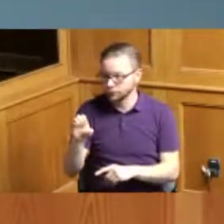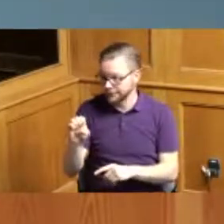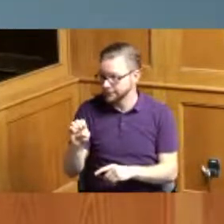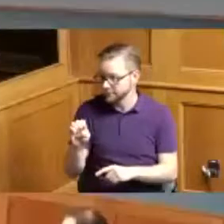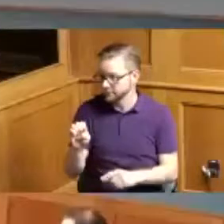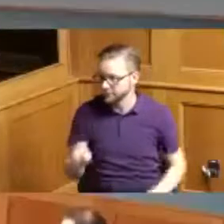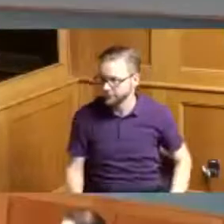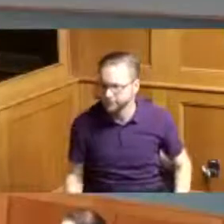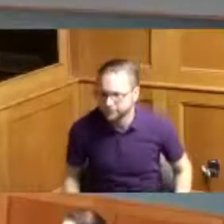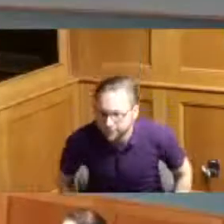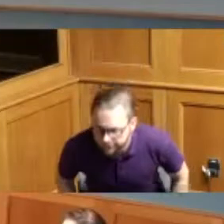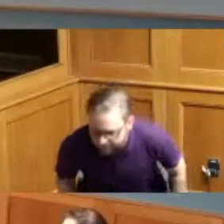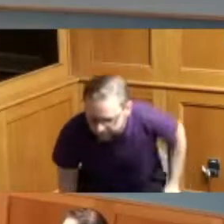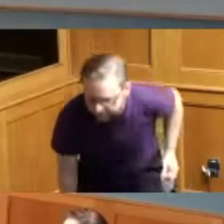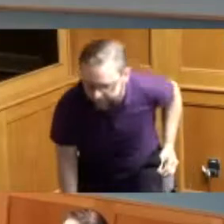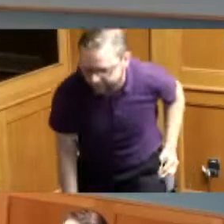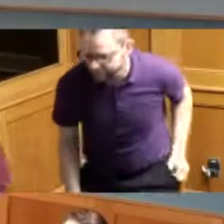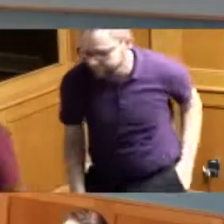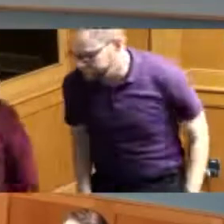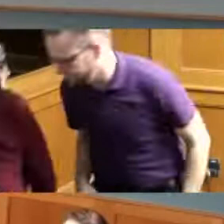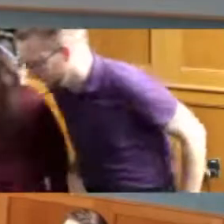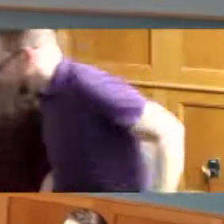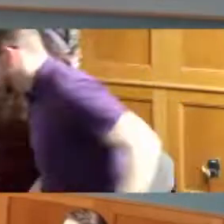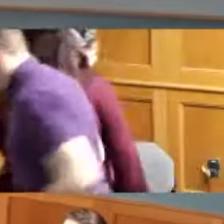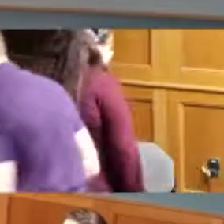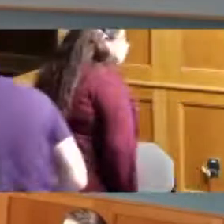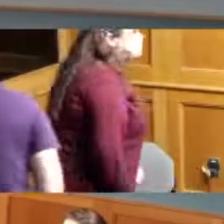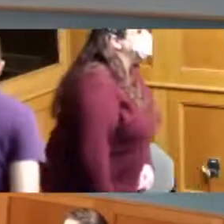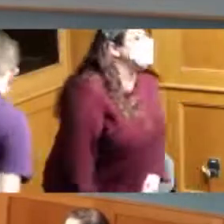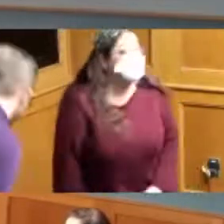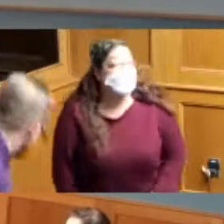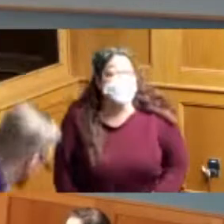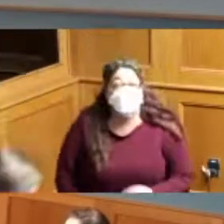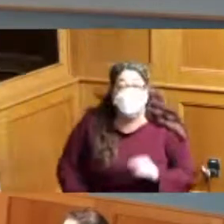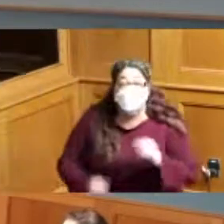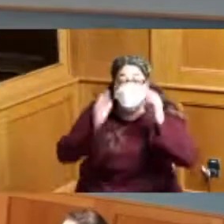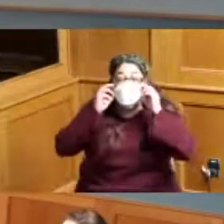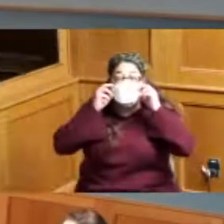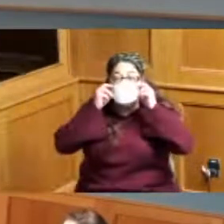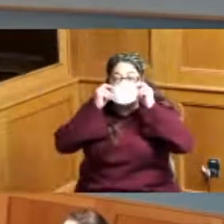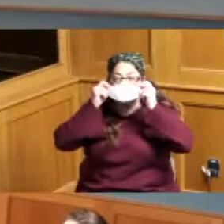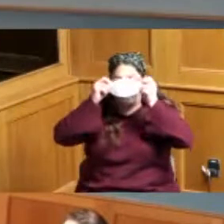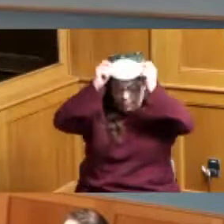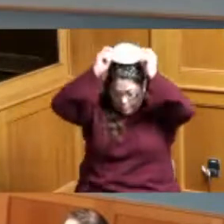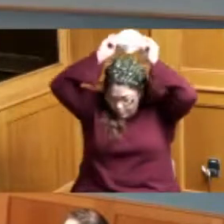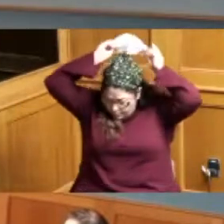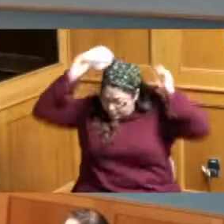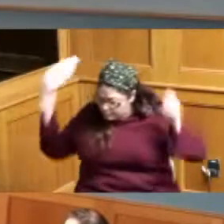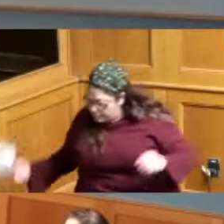thank you Commissioner and thank you for your work and collaboration as our